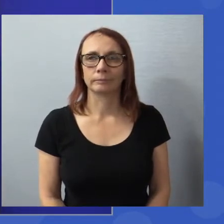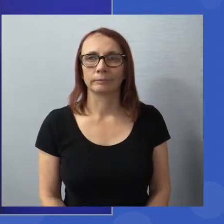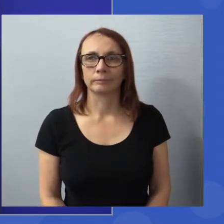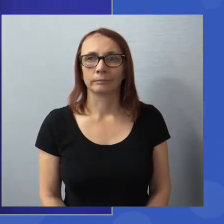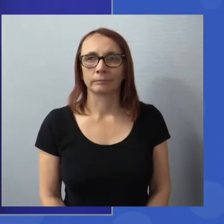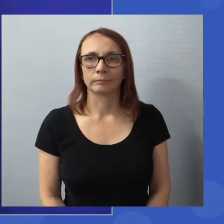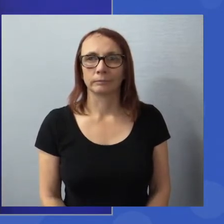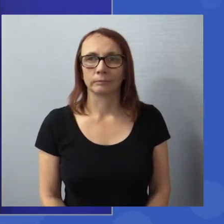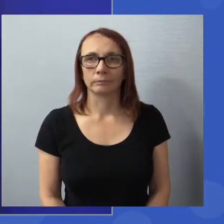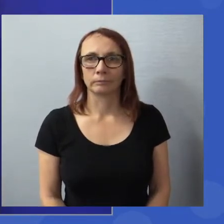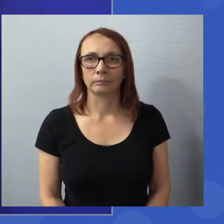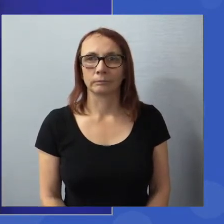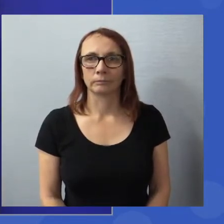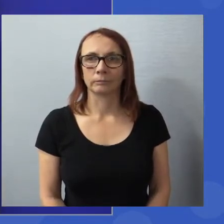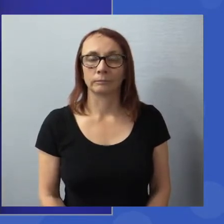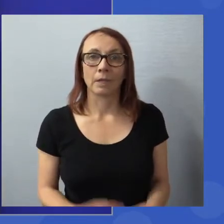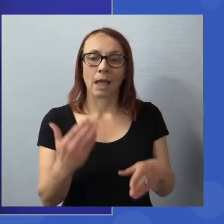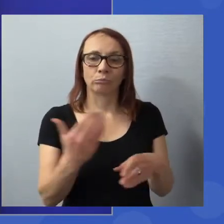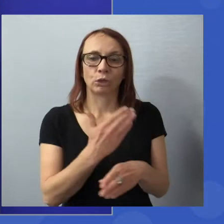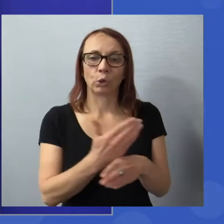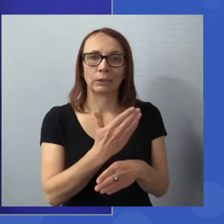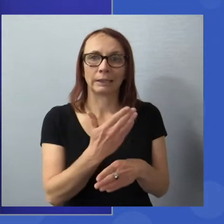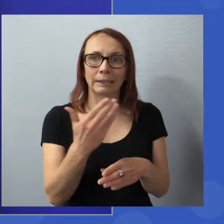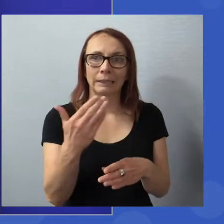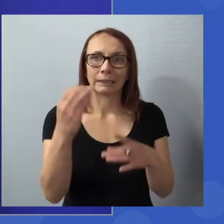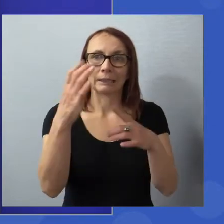so I rhetoric the area of action as create positive destinations for young